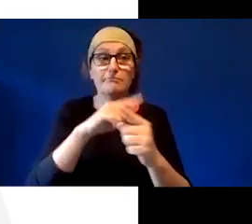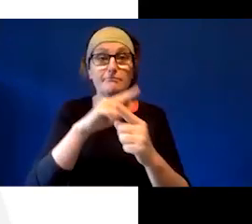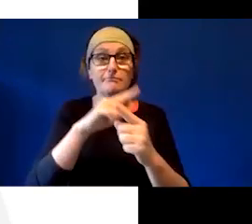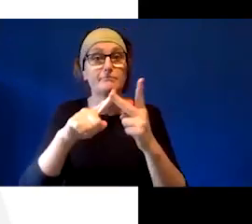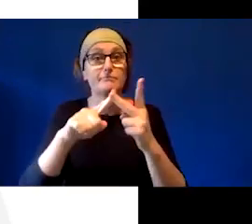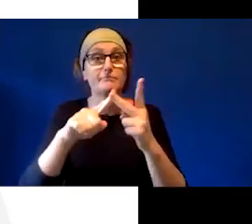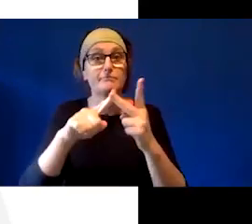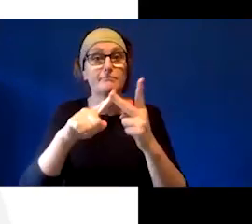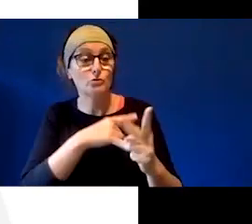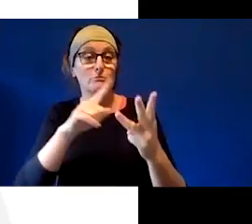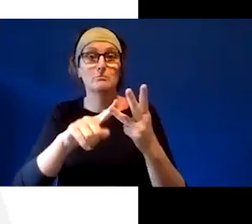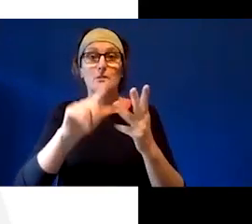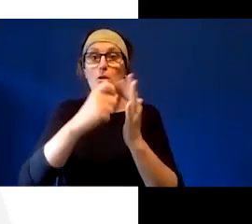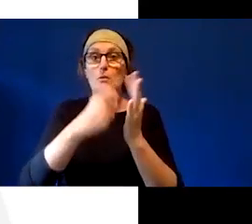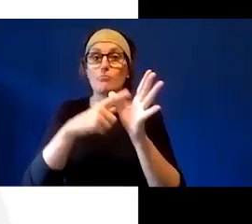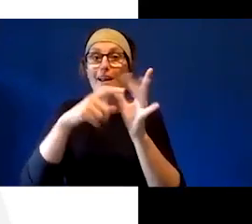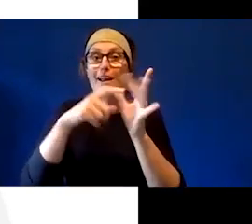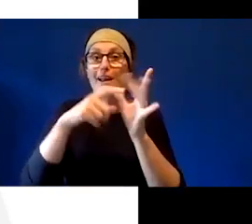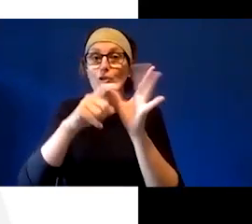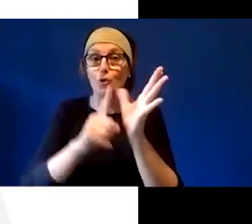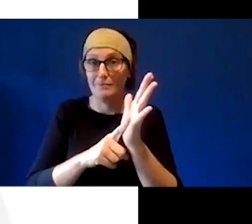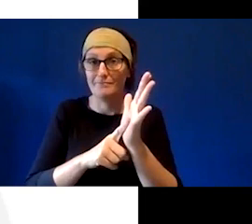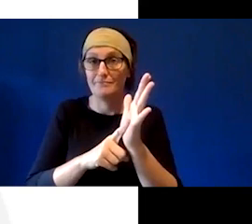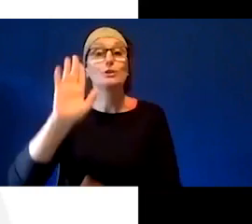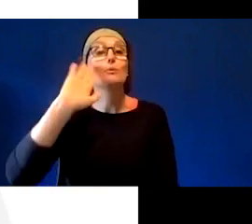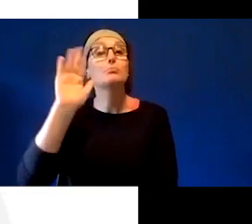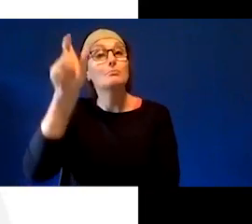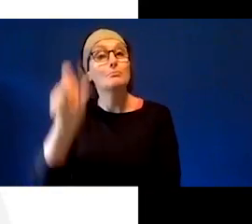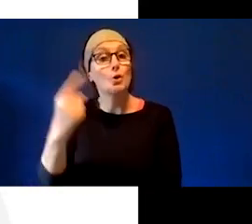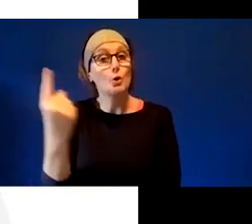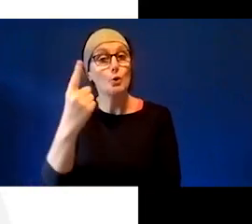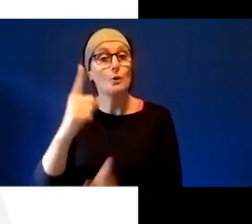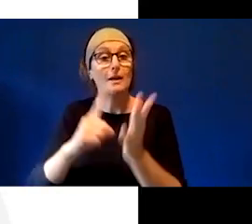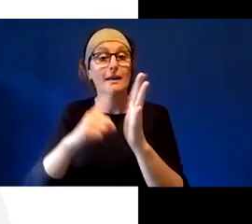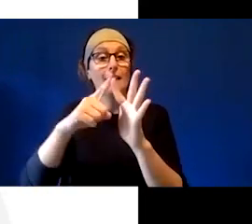Lenine Bourke, as many of you might know her, is an independent consultant, artist and